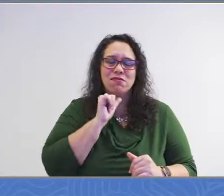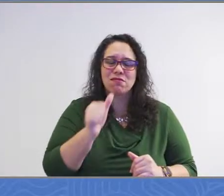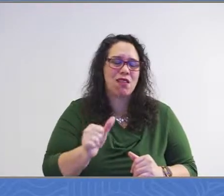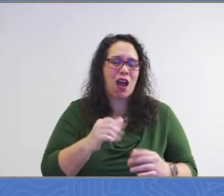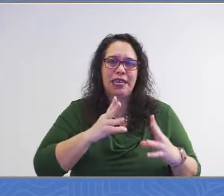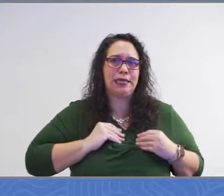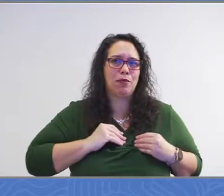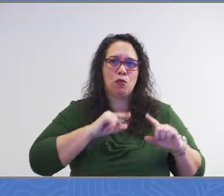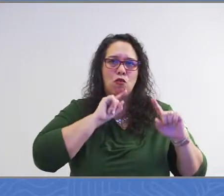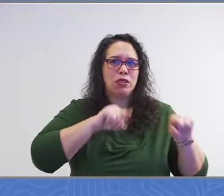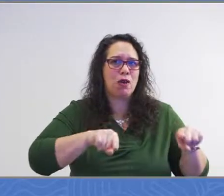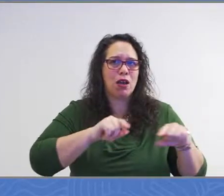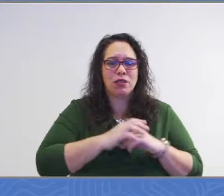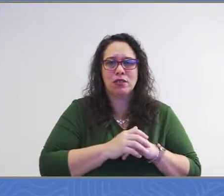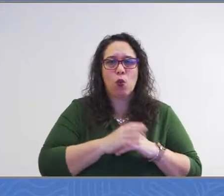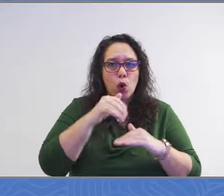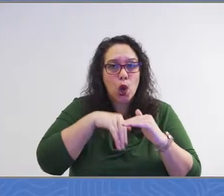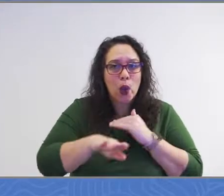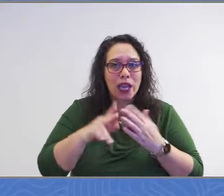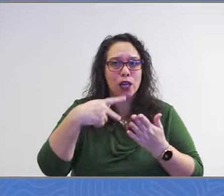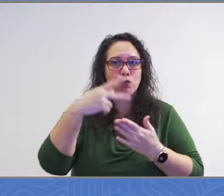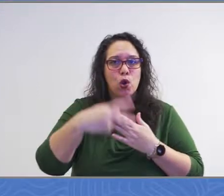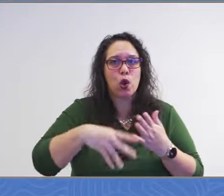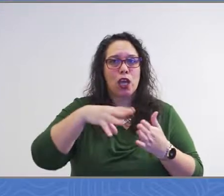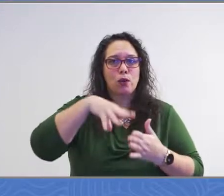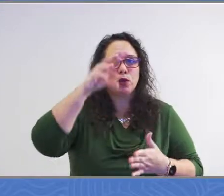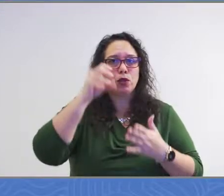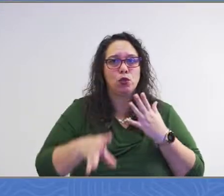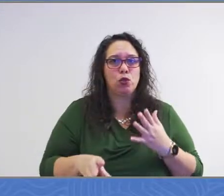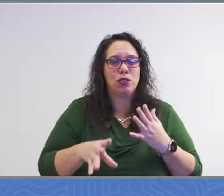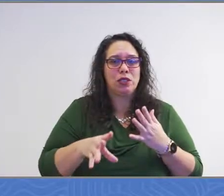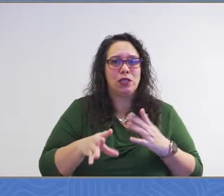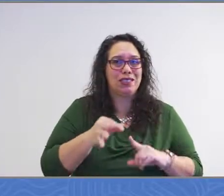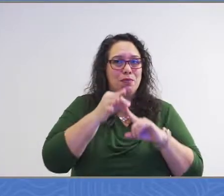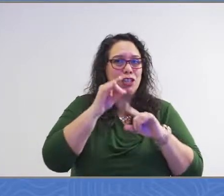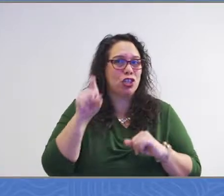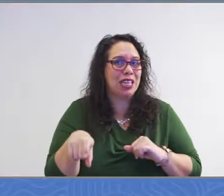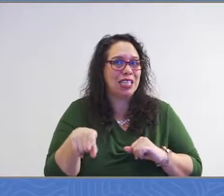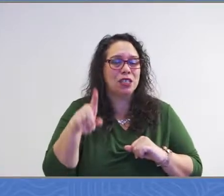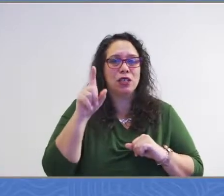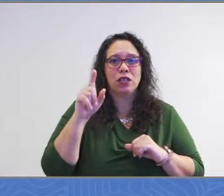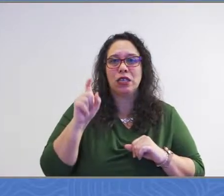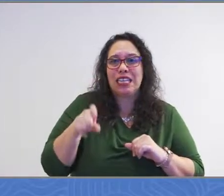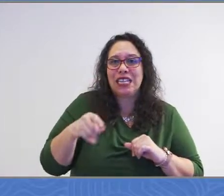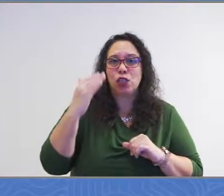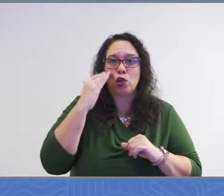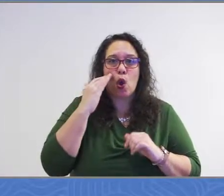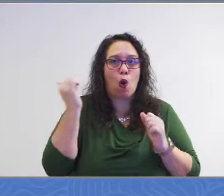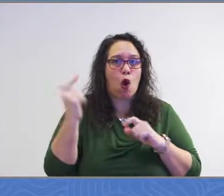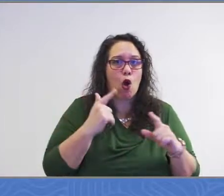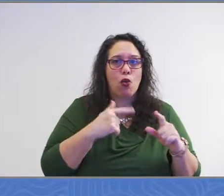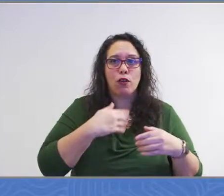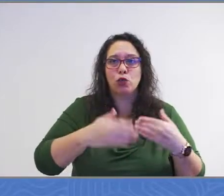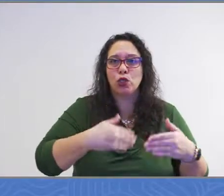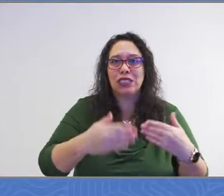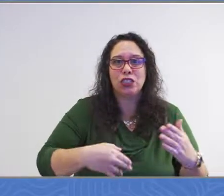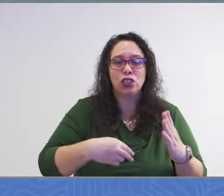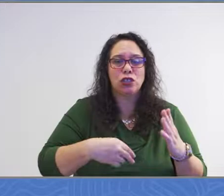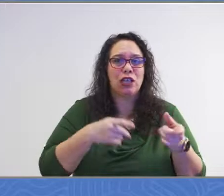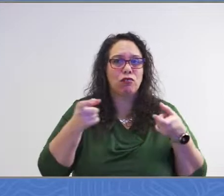We are going into these programs with students with special needs and we need to know all these procedures and regulations to best meet their needs.